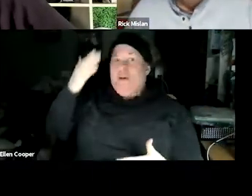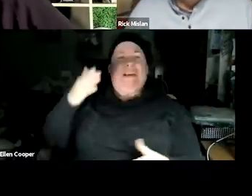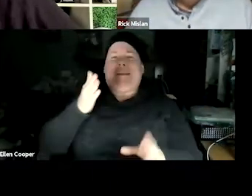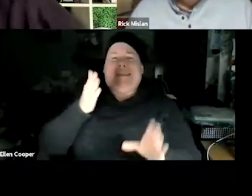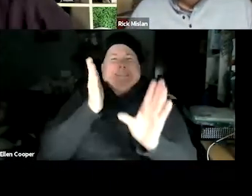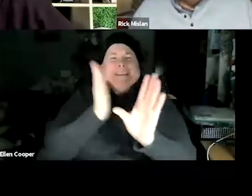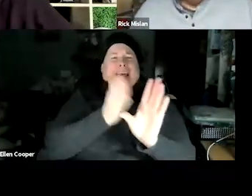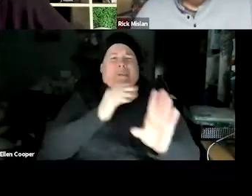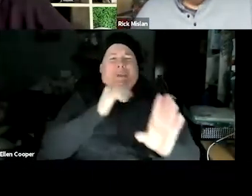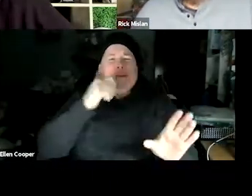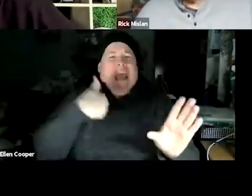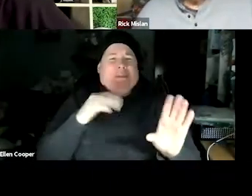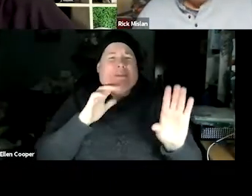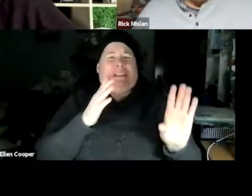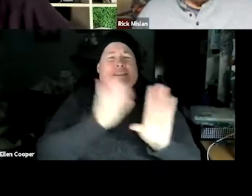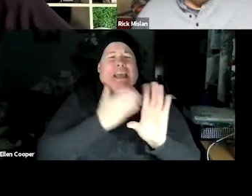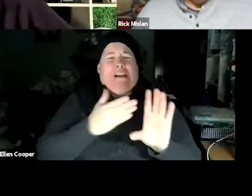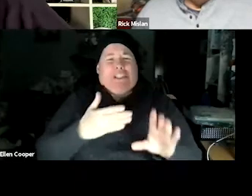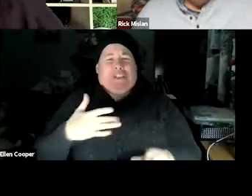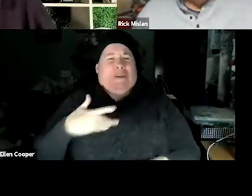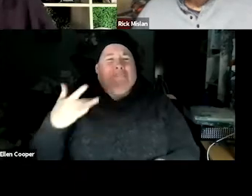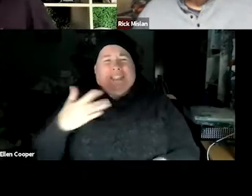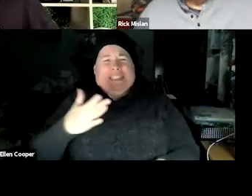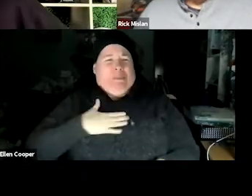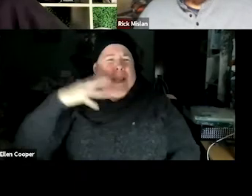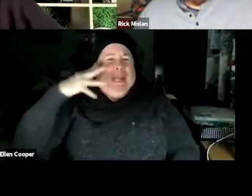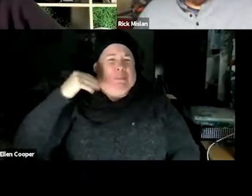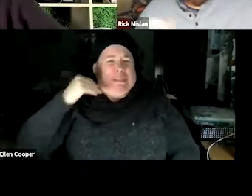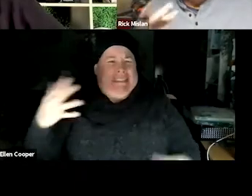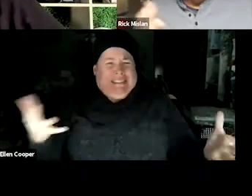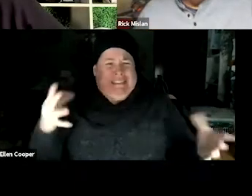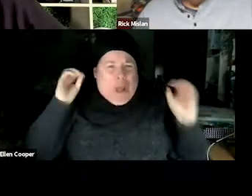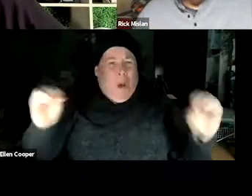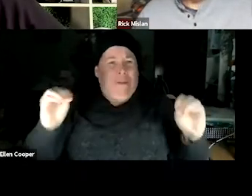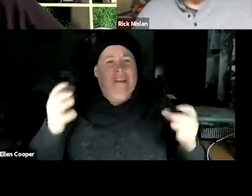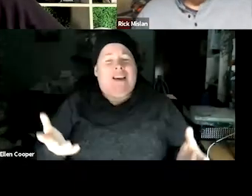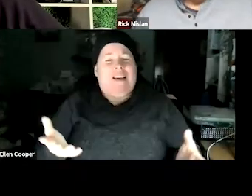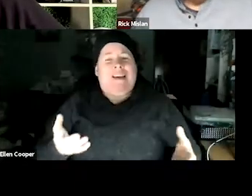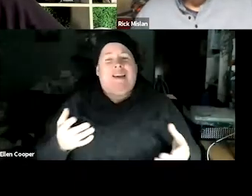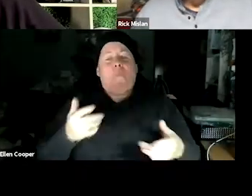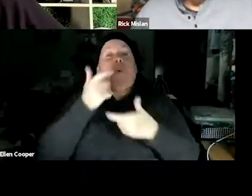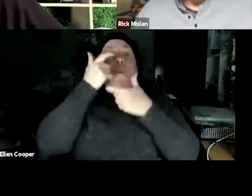There's no feelings in my background like it's all been watched we're watching Rick Mislan: Yeah.